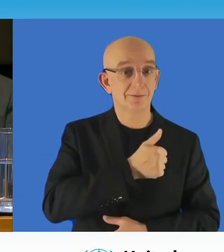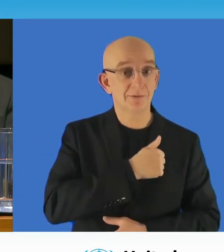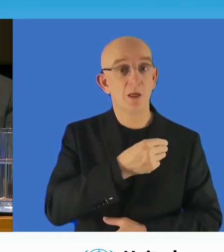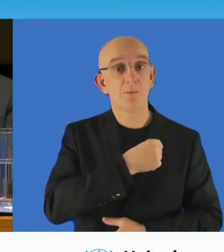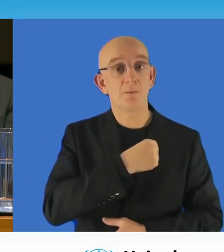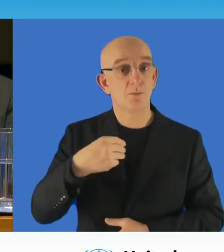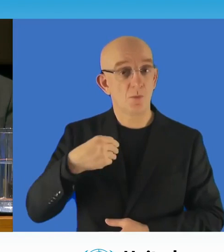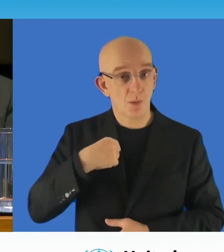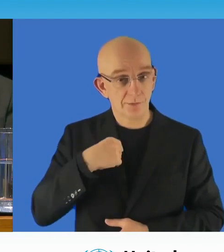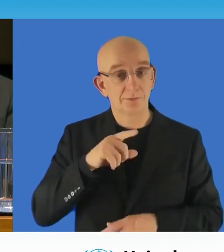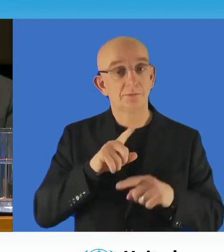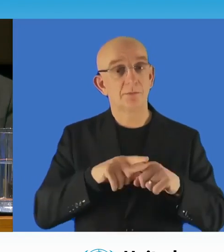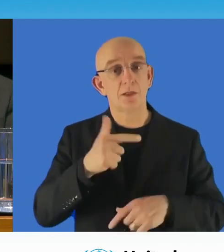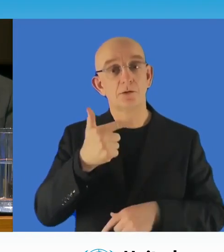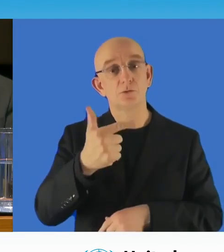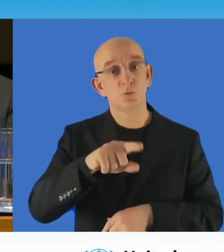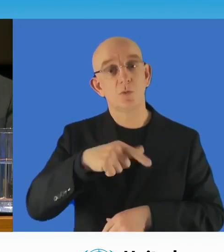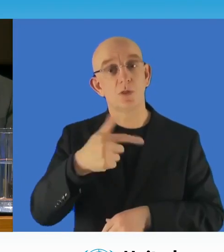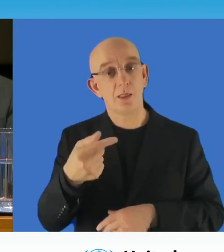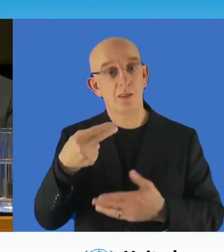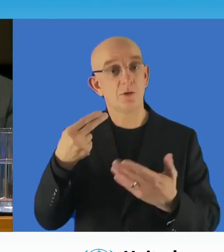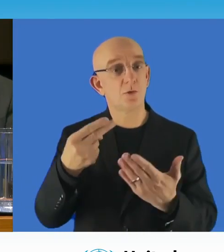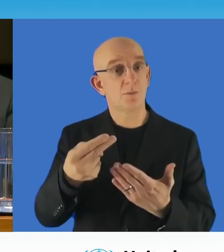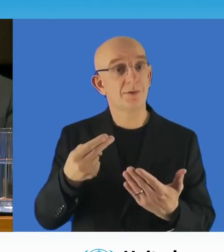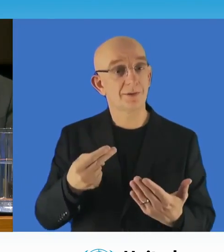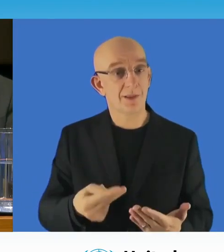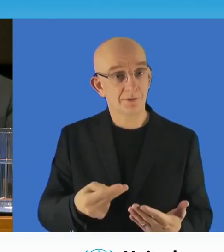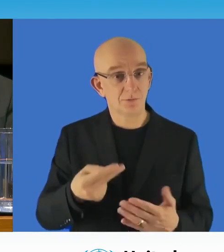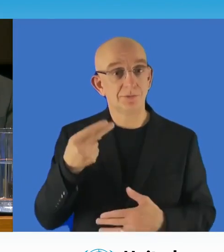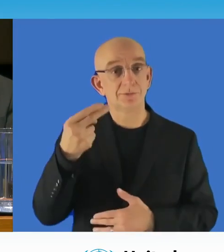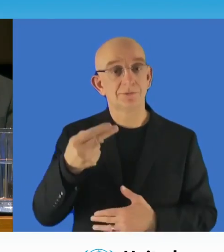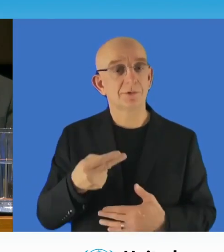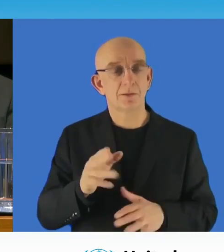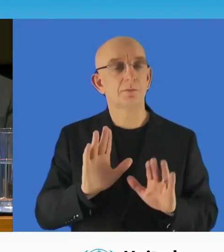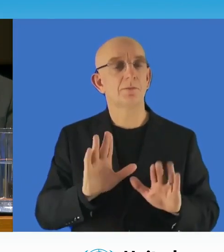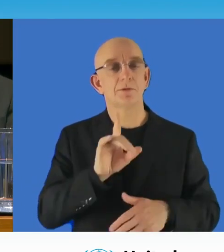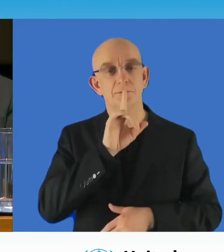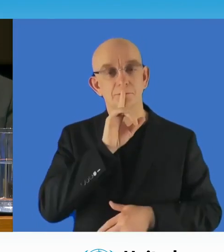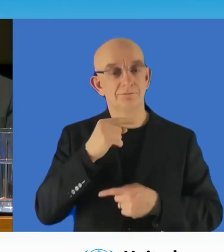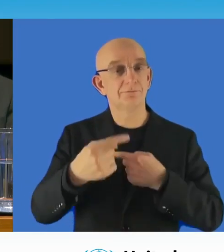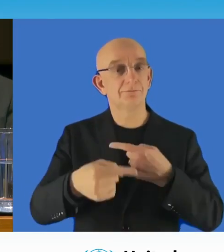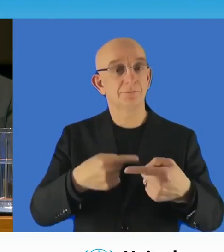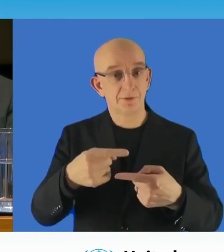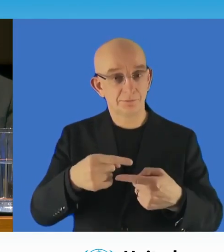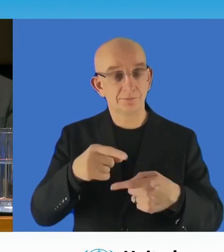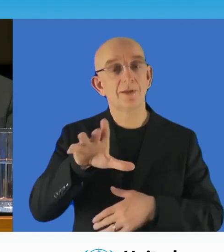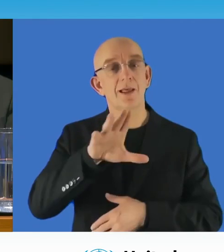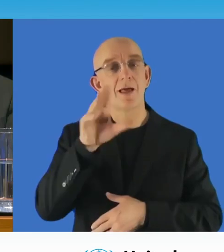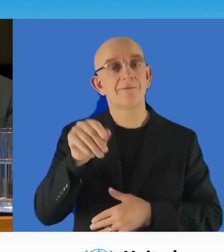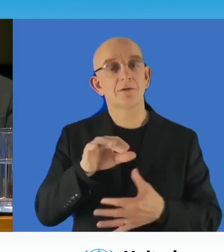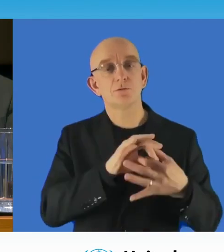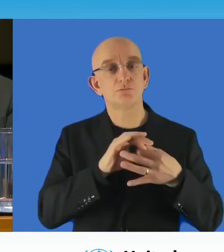nominations whose names are to be confirmed by African group and the grak and they will carry